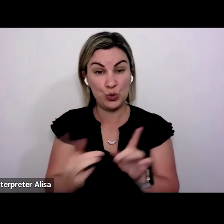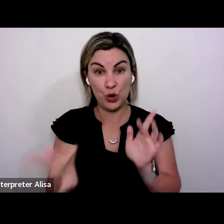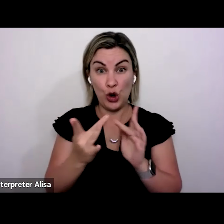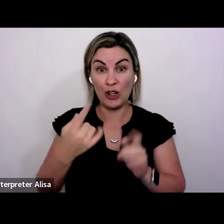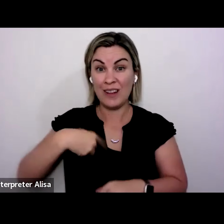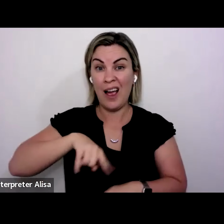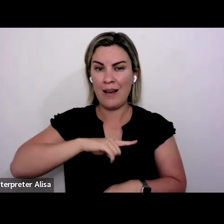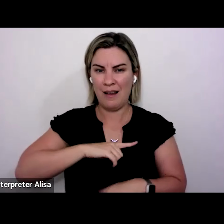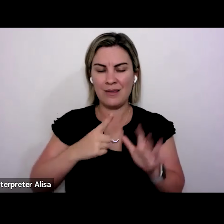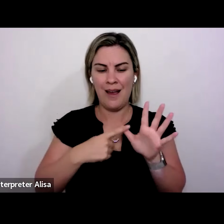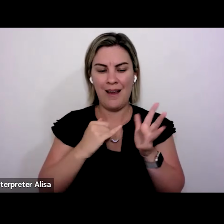assessment@australiacouncil.gov.au.